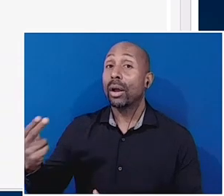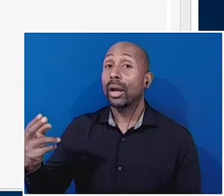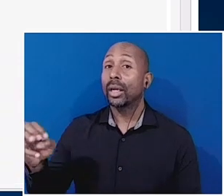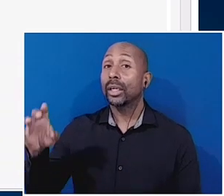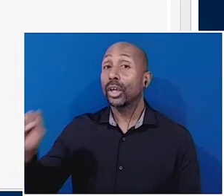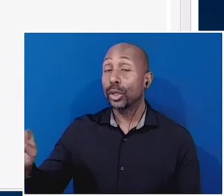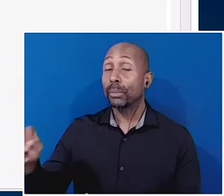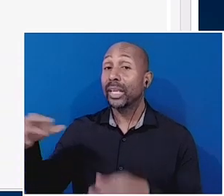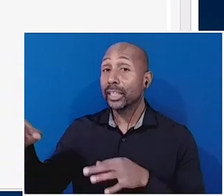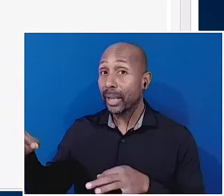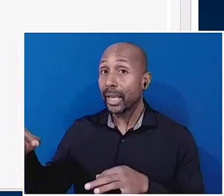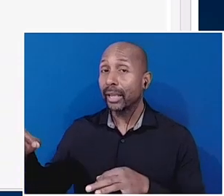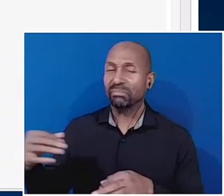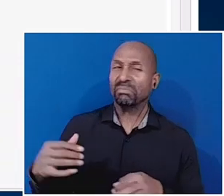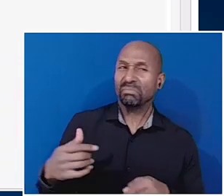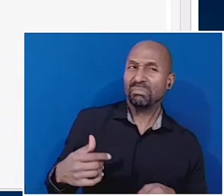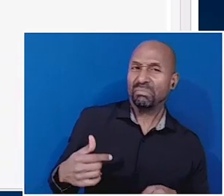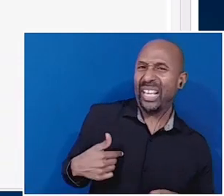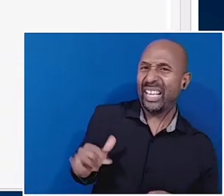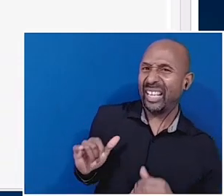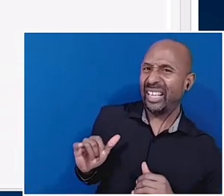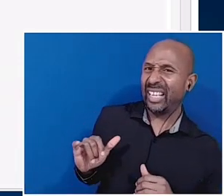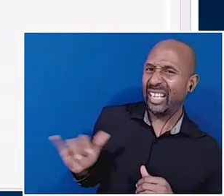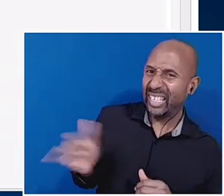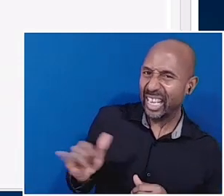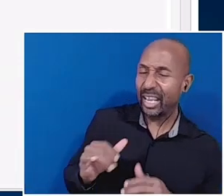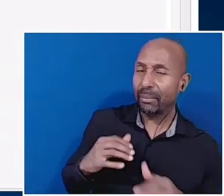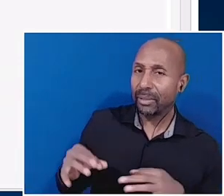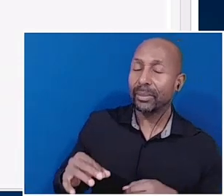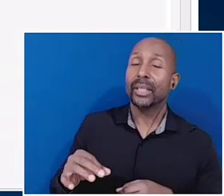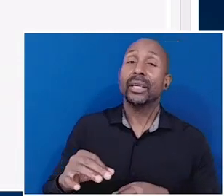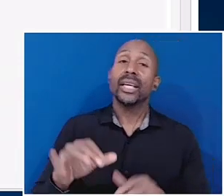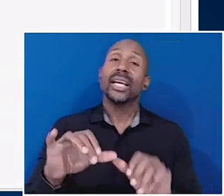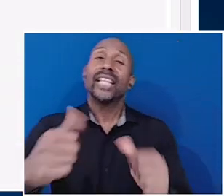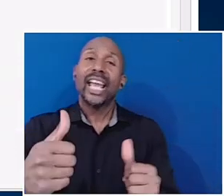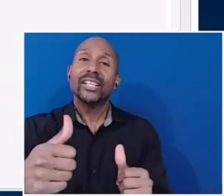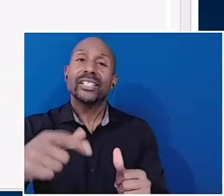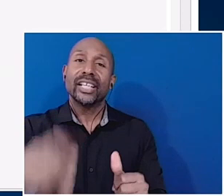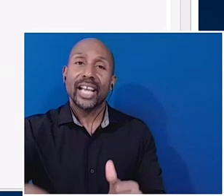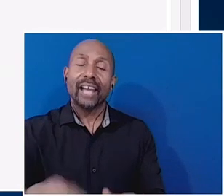responsibility to hold the institution accountable. No, I do not envision us